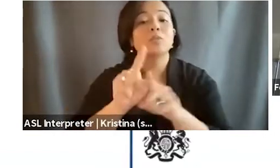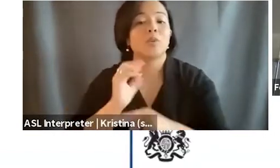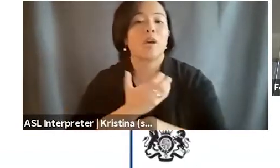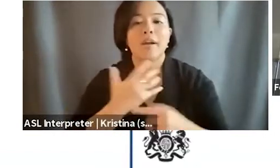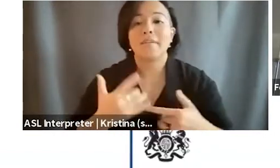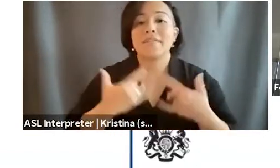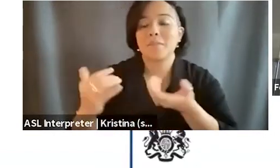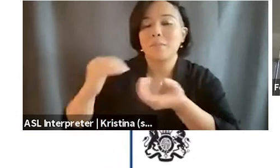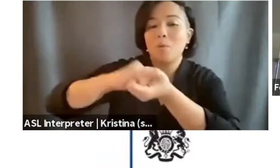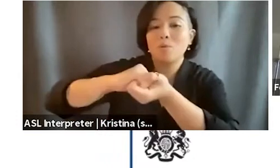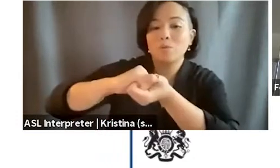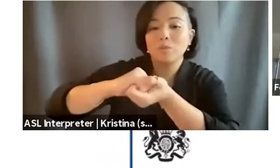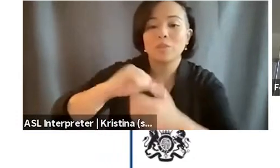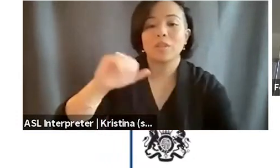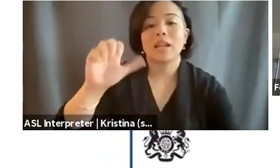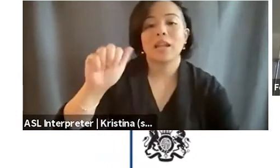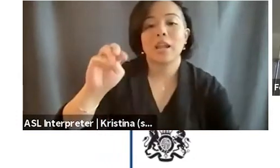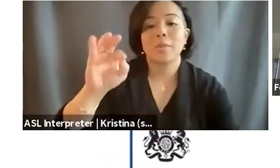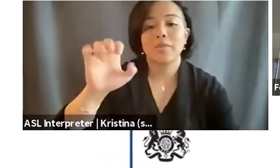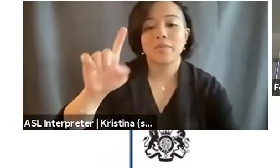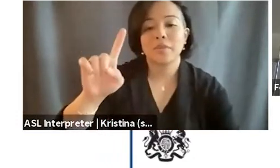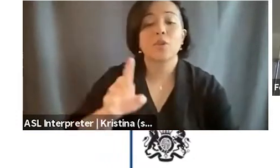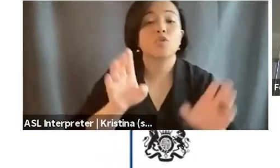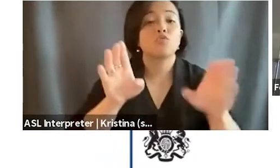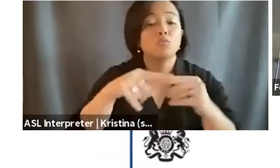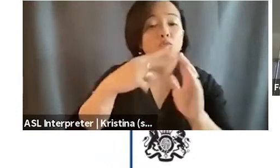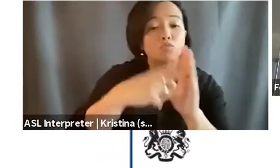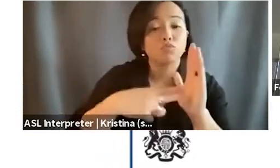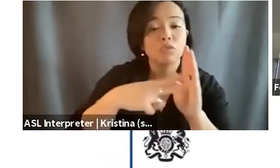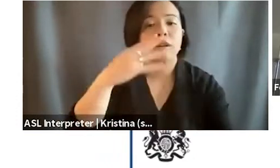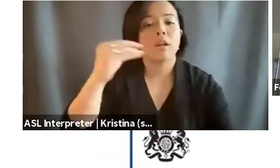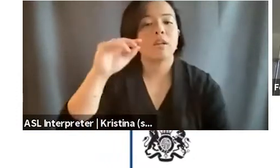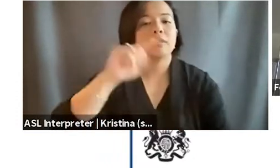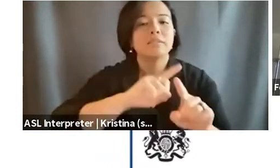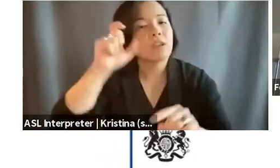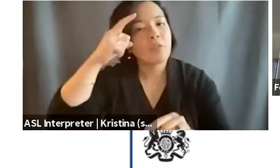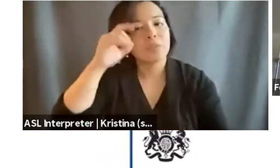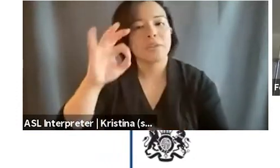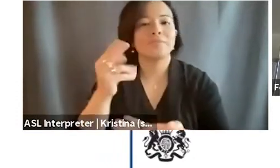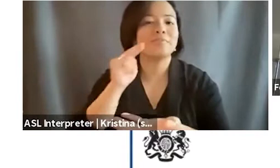as well as our event partners CAMFED, Room to Read and the government of Nigeria.